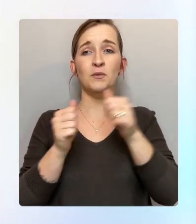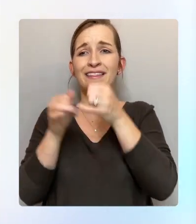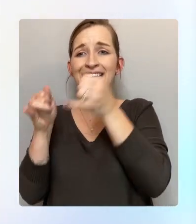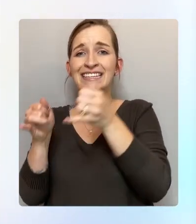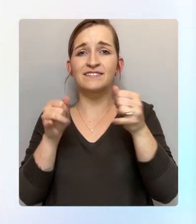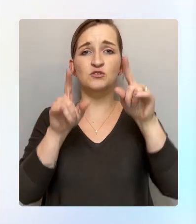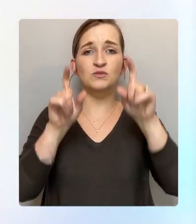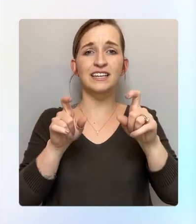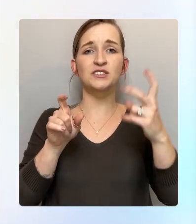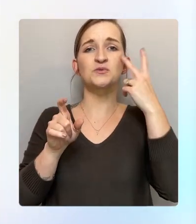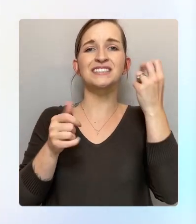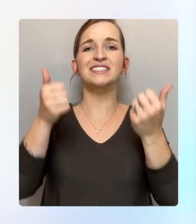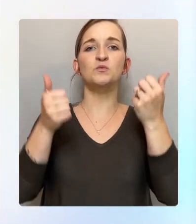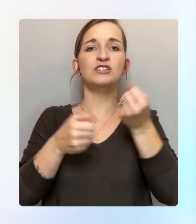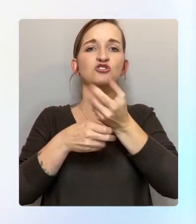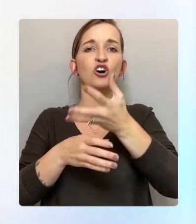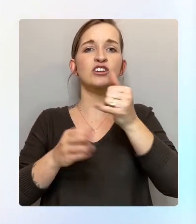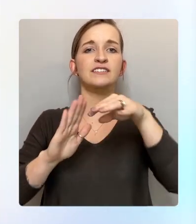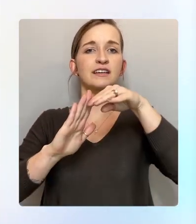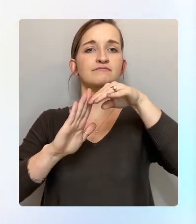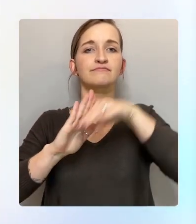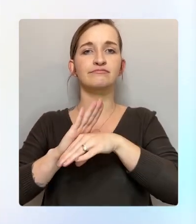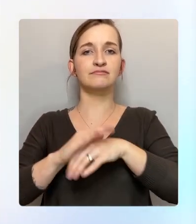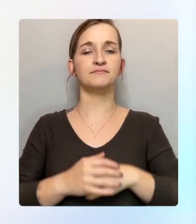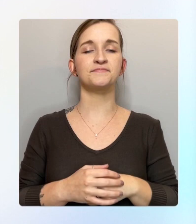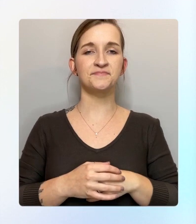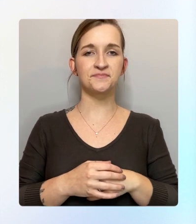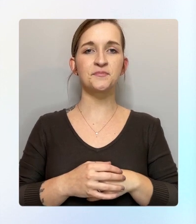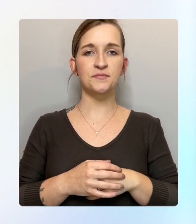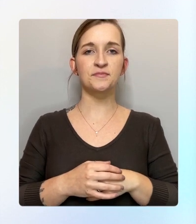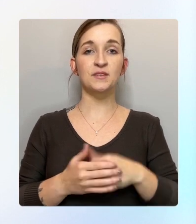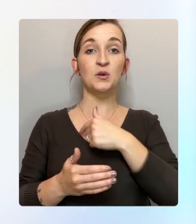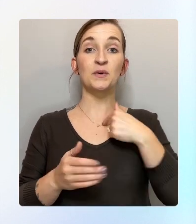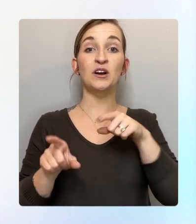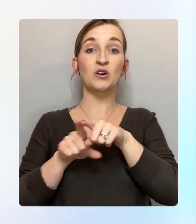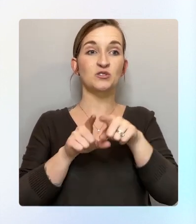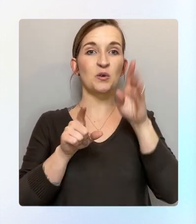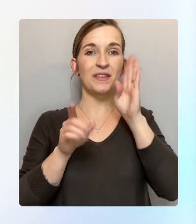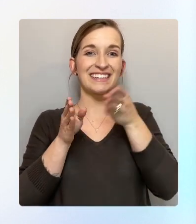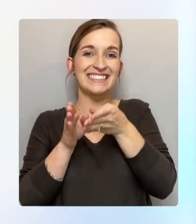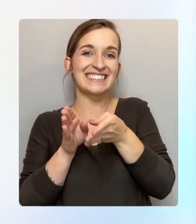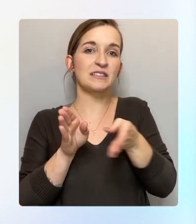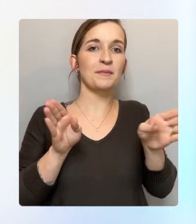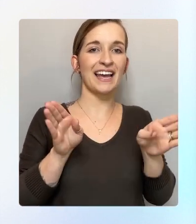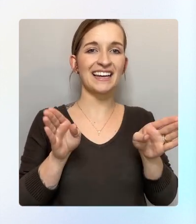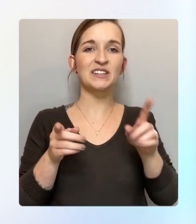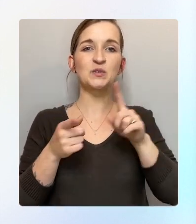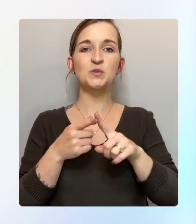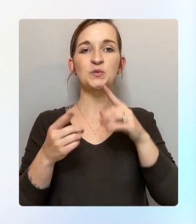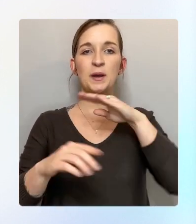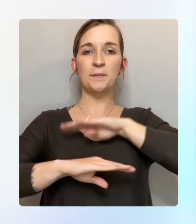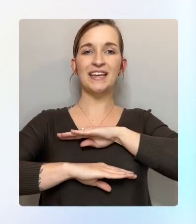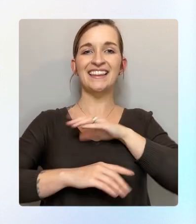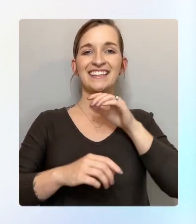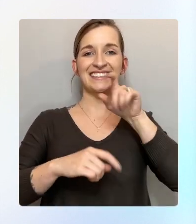And we're expanding A/B testing to meet the needs of your business models. So if your app is free to install